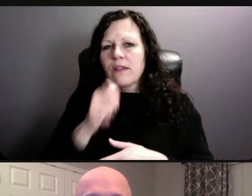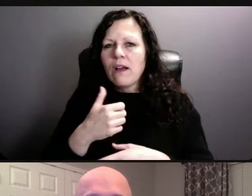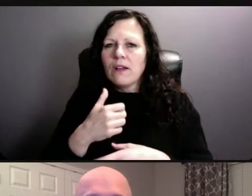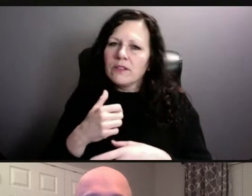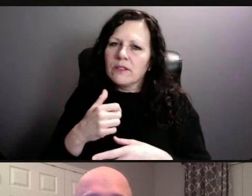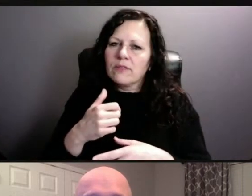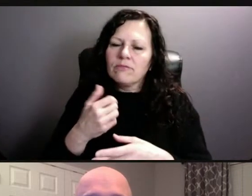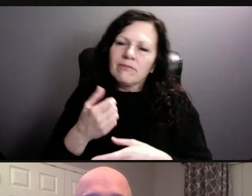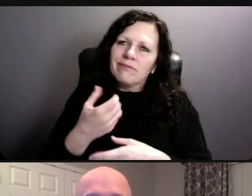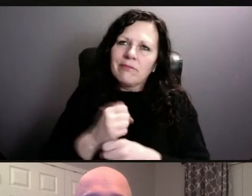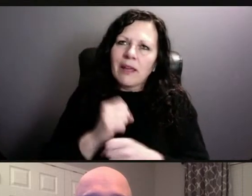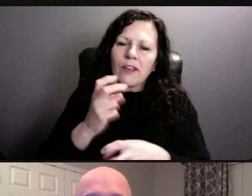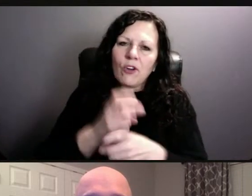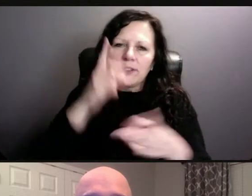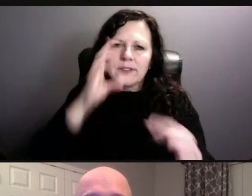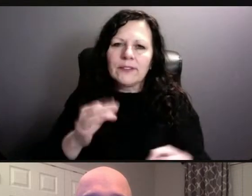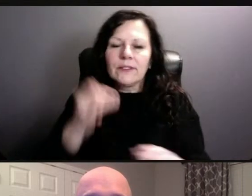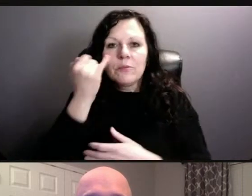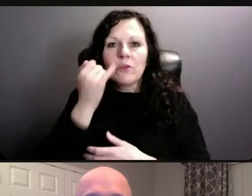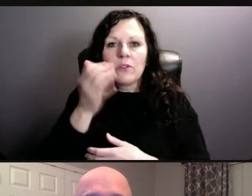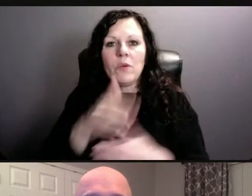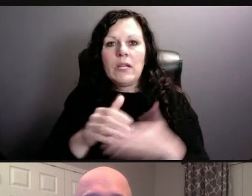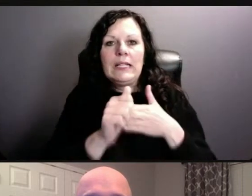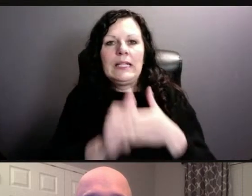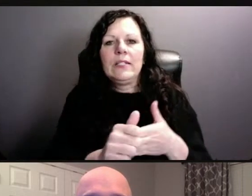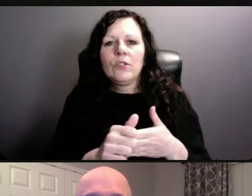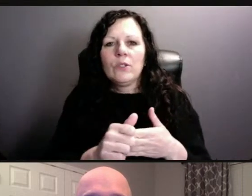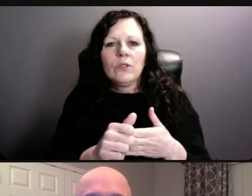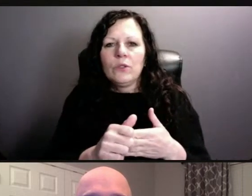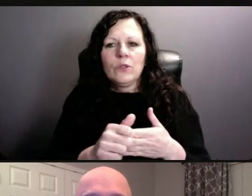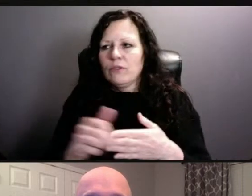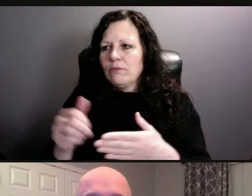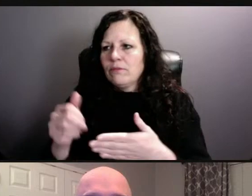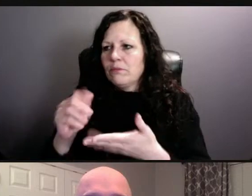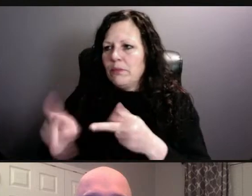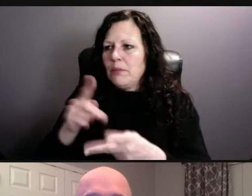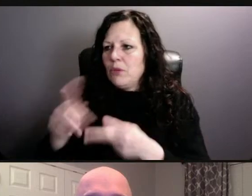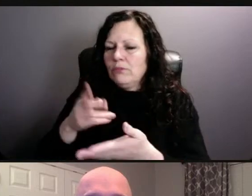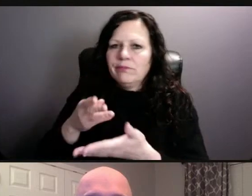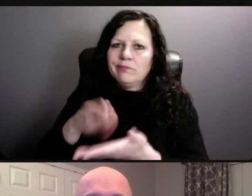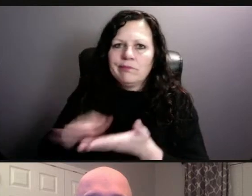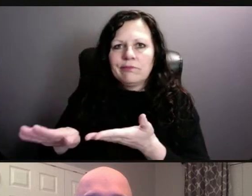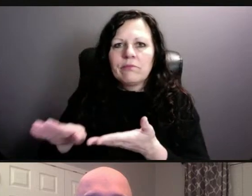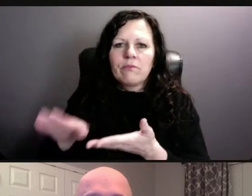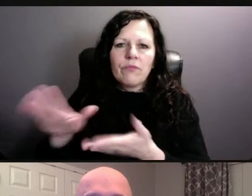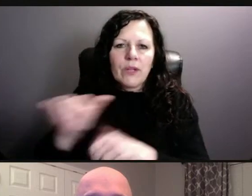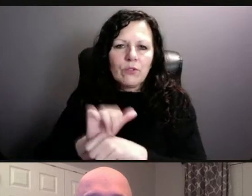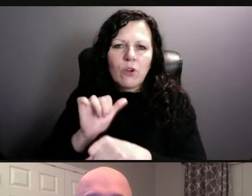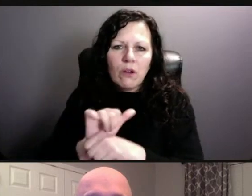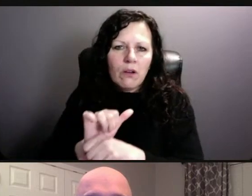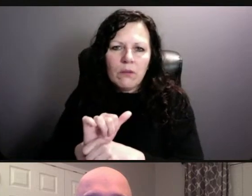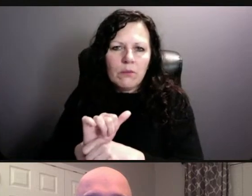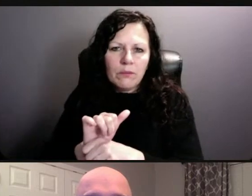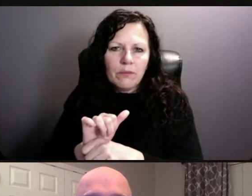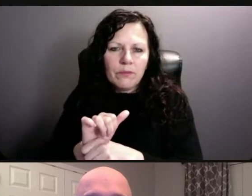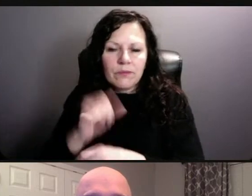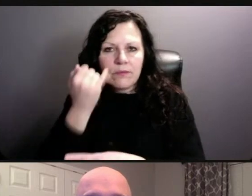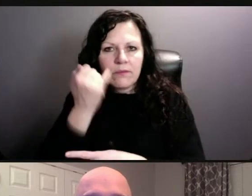AND WHERE WE'RE GOING AND WHAT